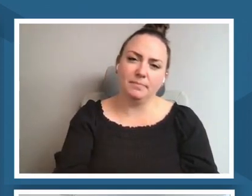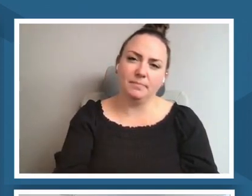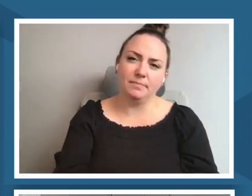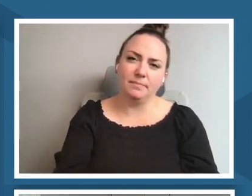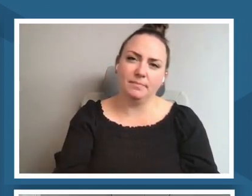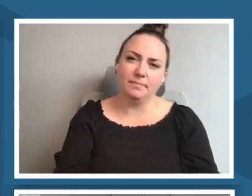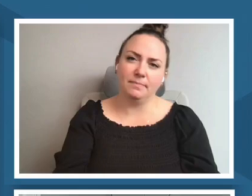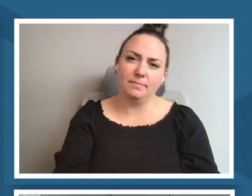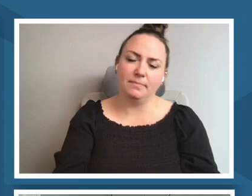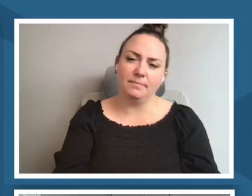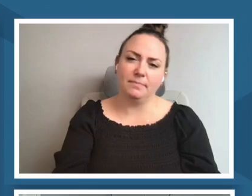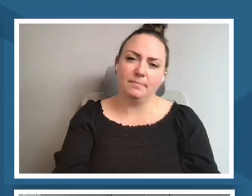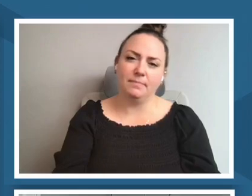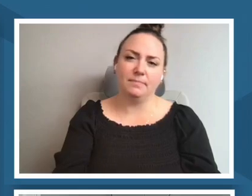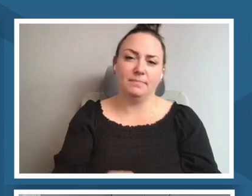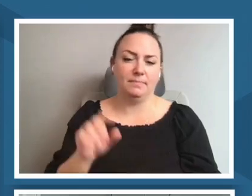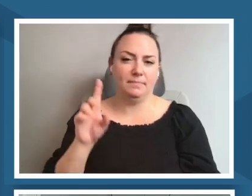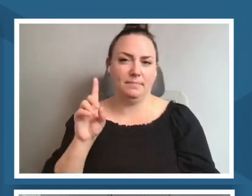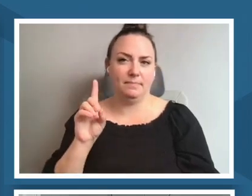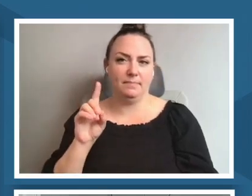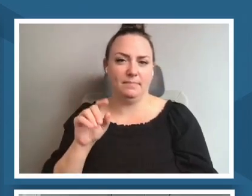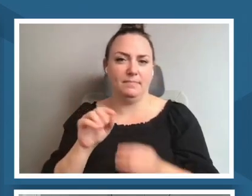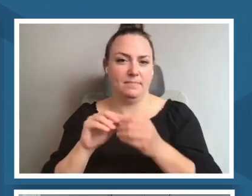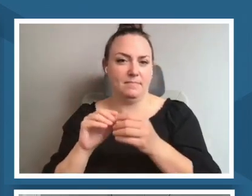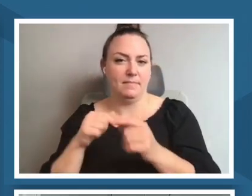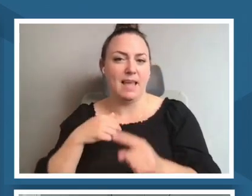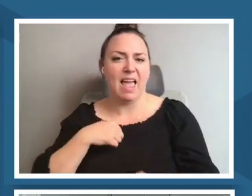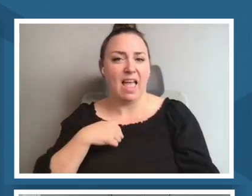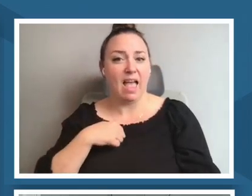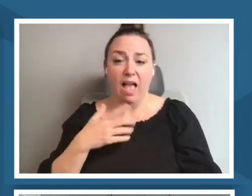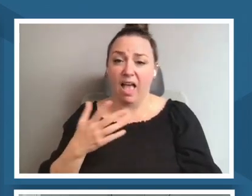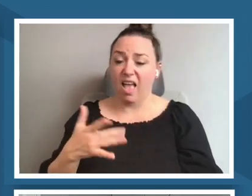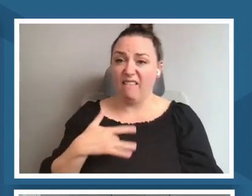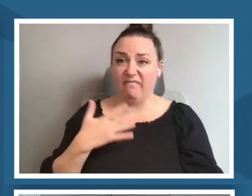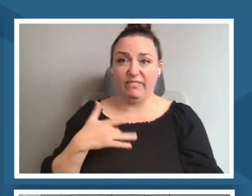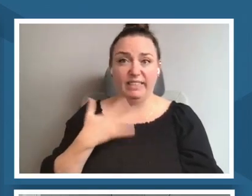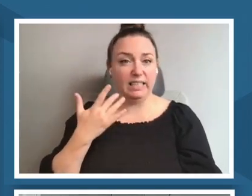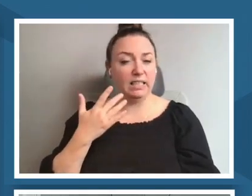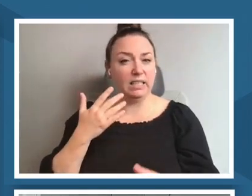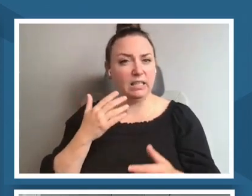i feel like as we got closer i felt like